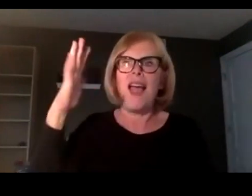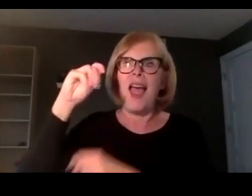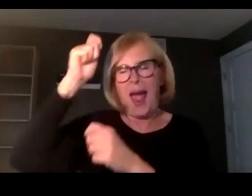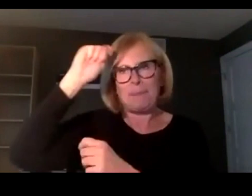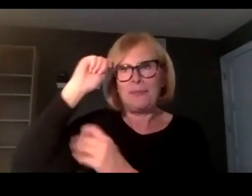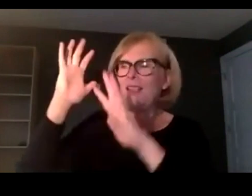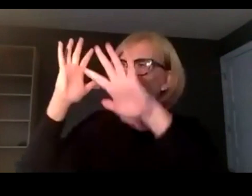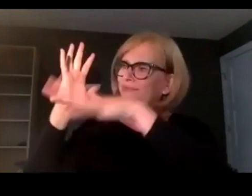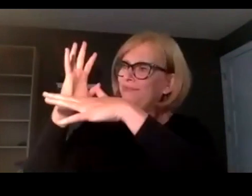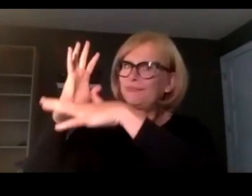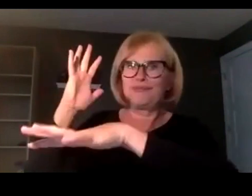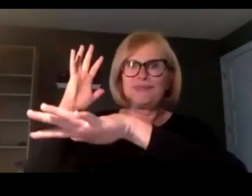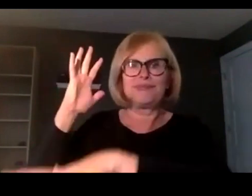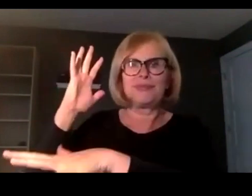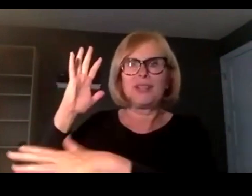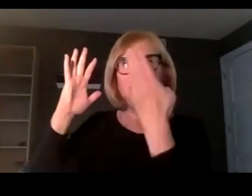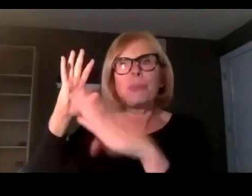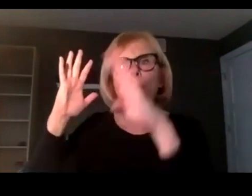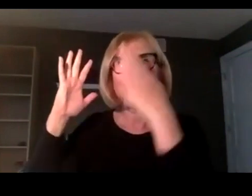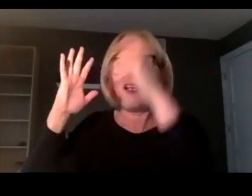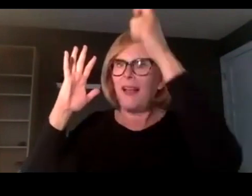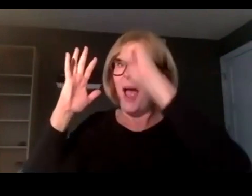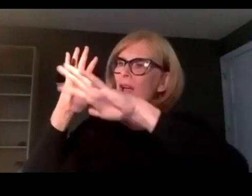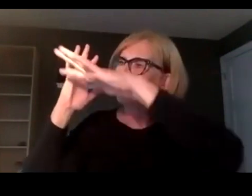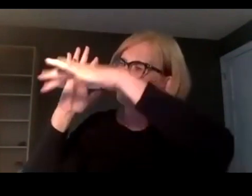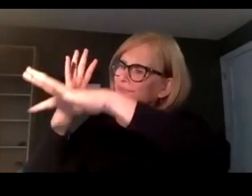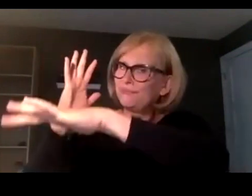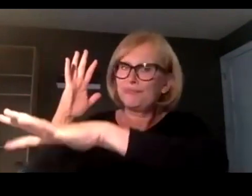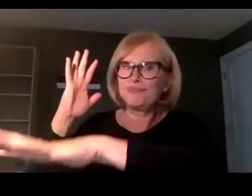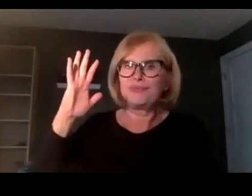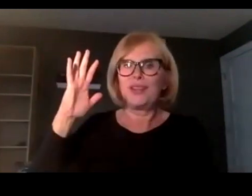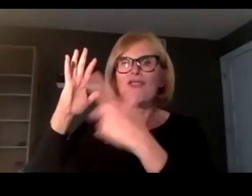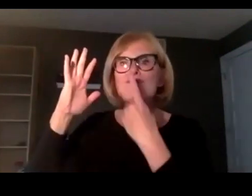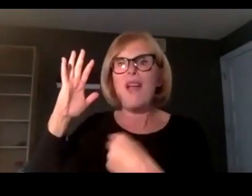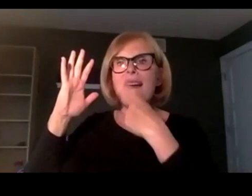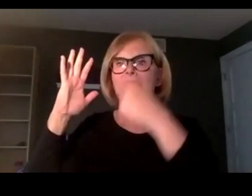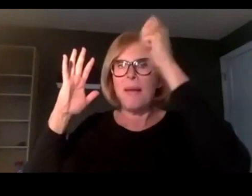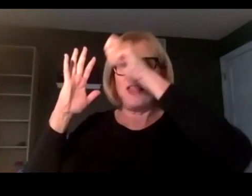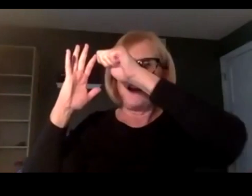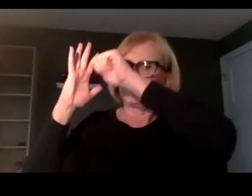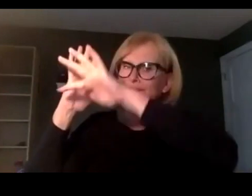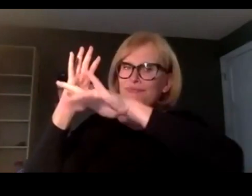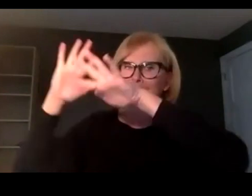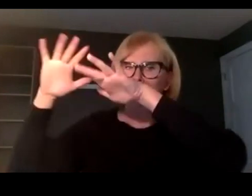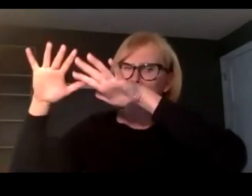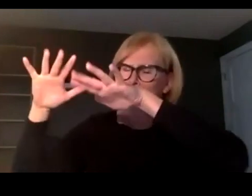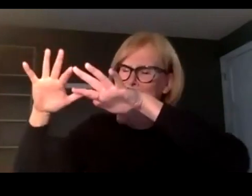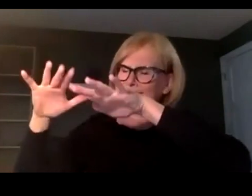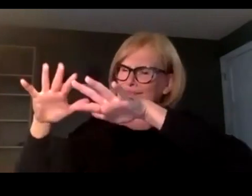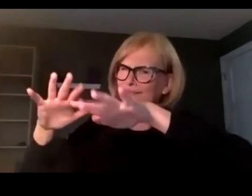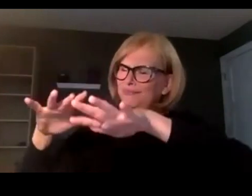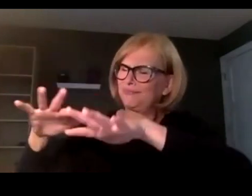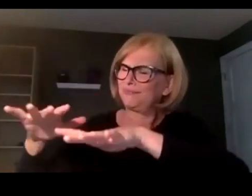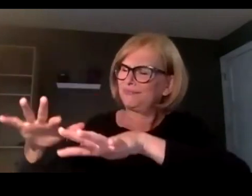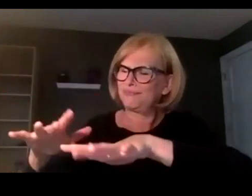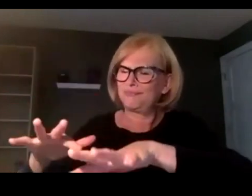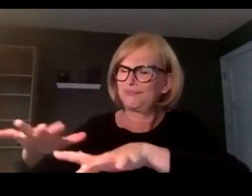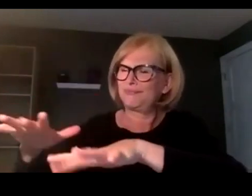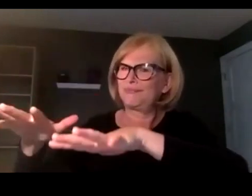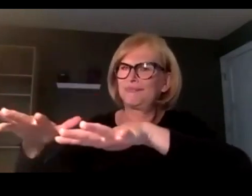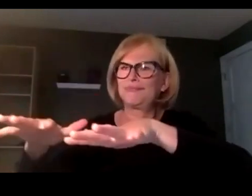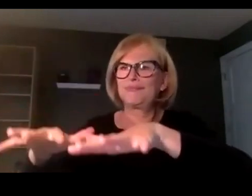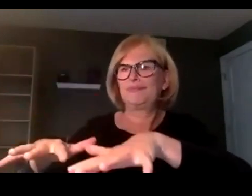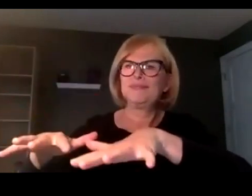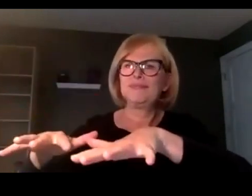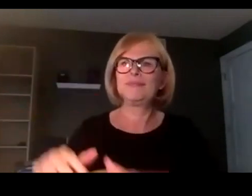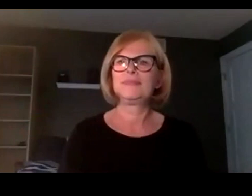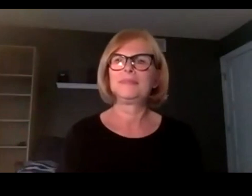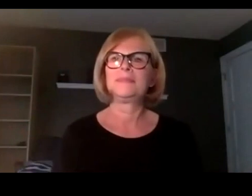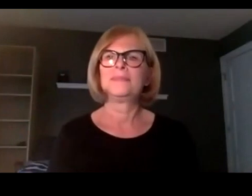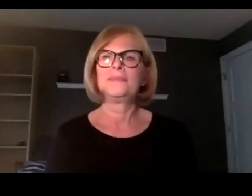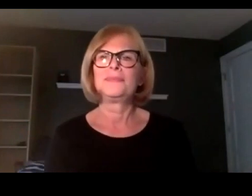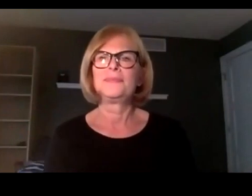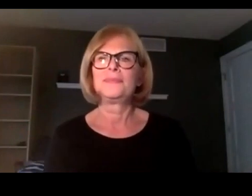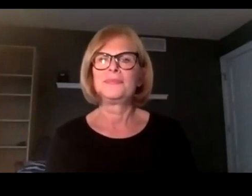and all the red caps came flying down out of the tree